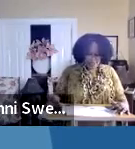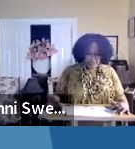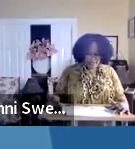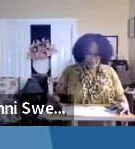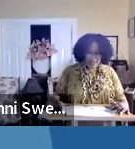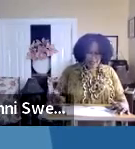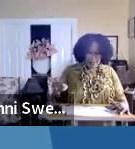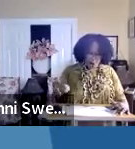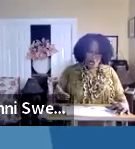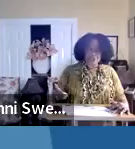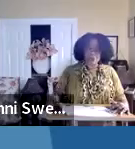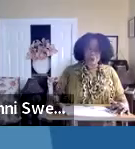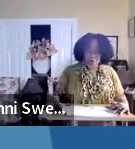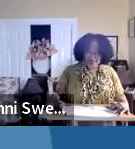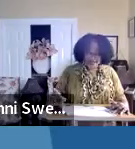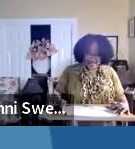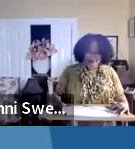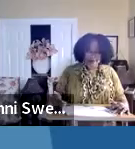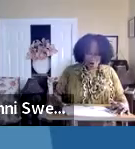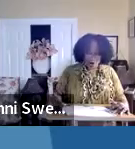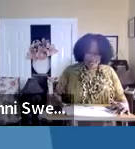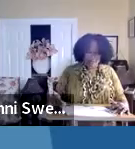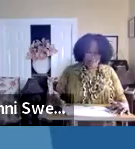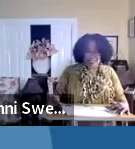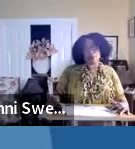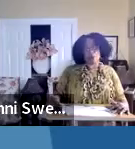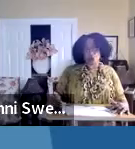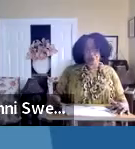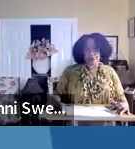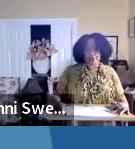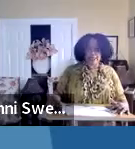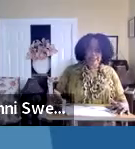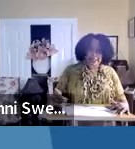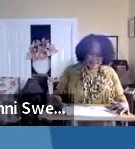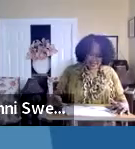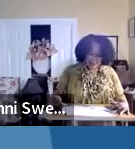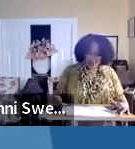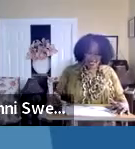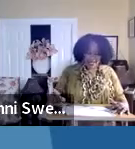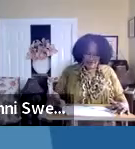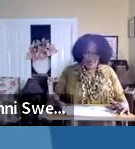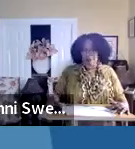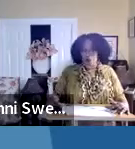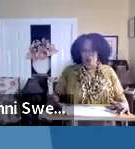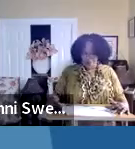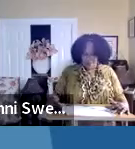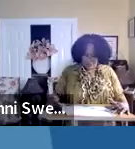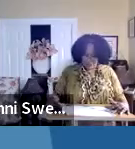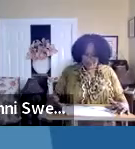1. School to prison pipeline. And on March 19, navigating